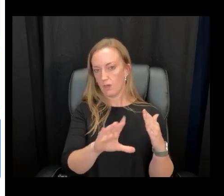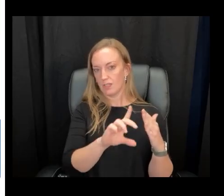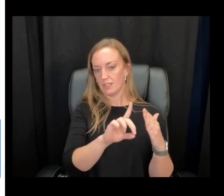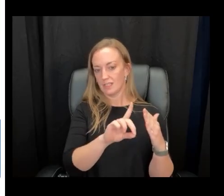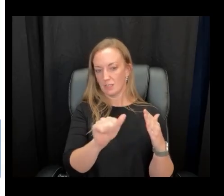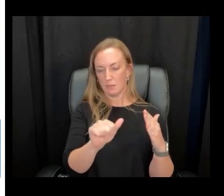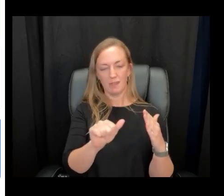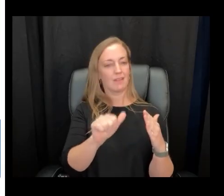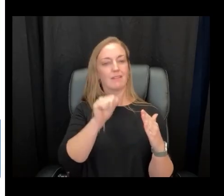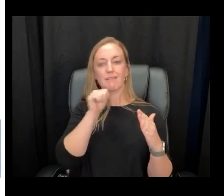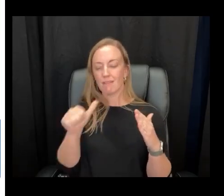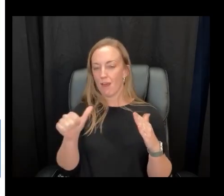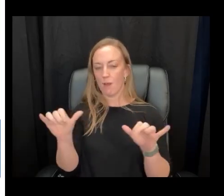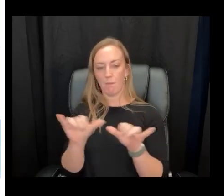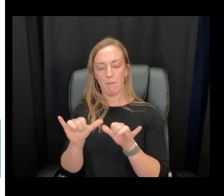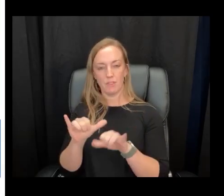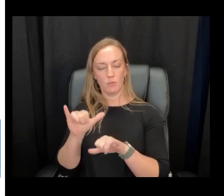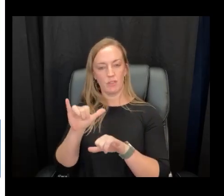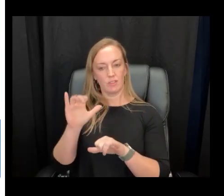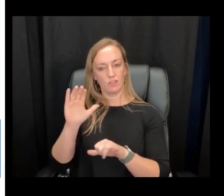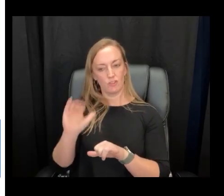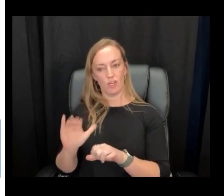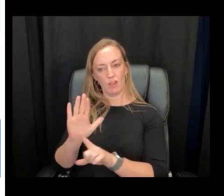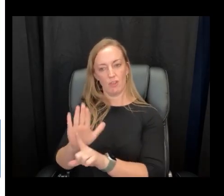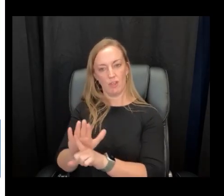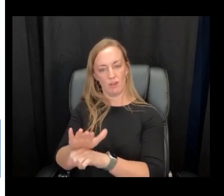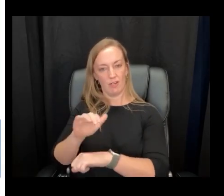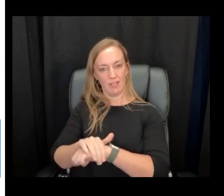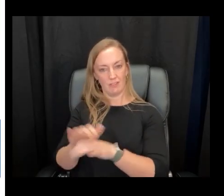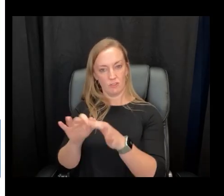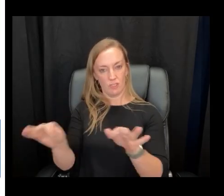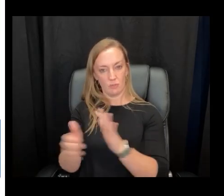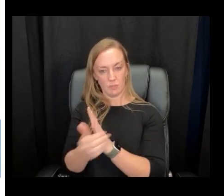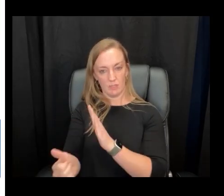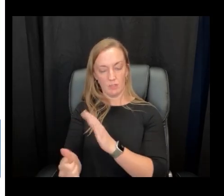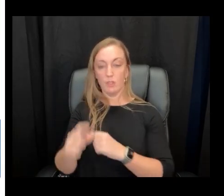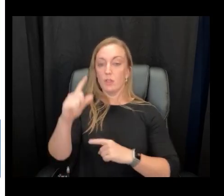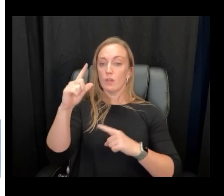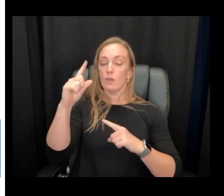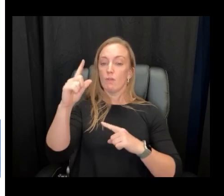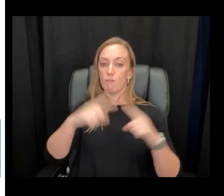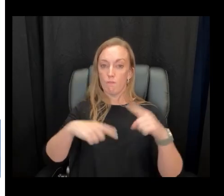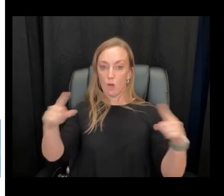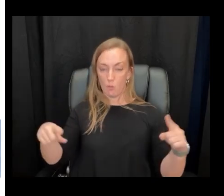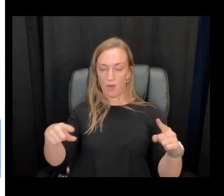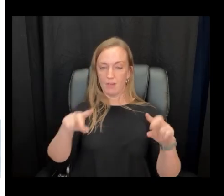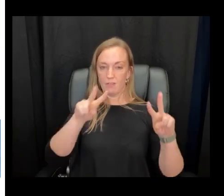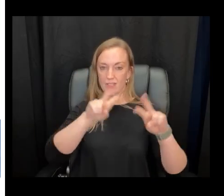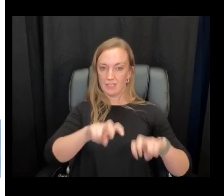the child's English language skills. A variety of assessment tools and strategies shall be used to